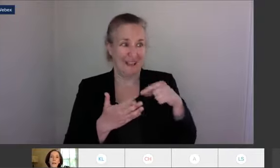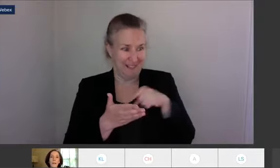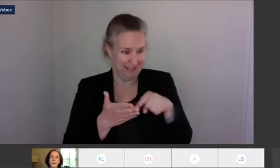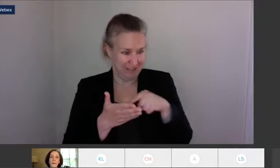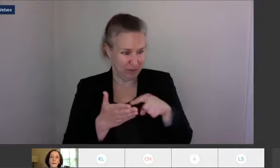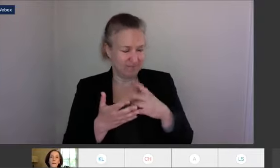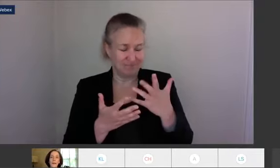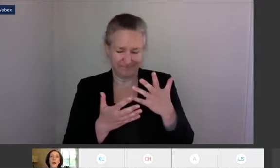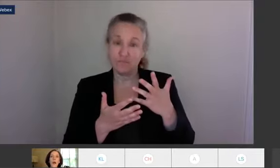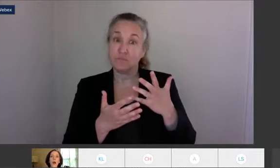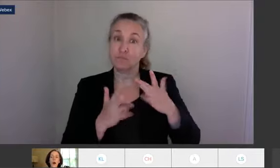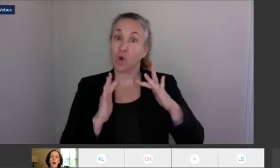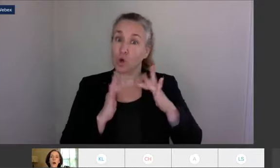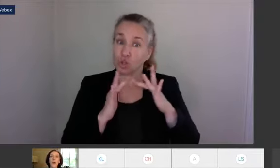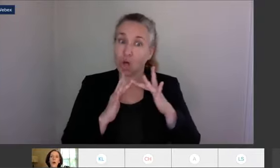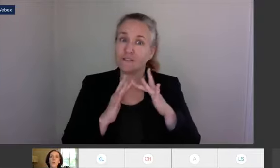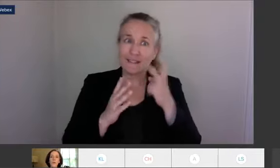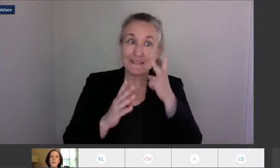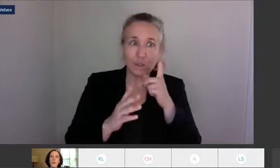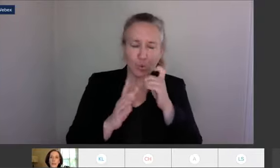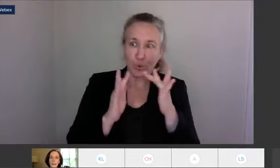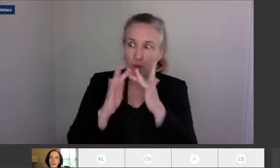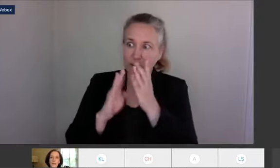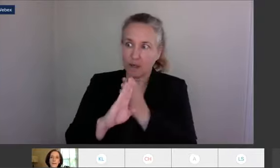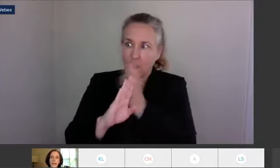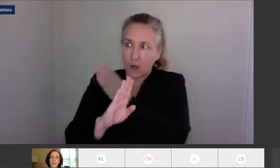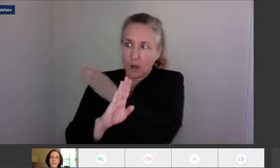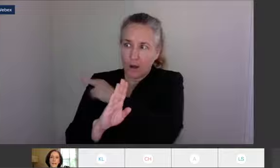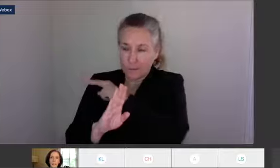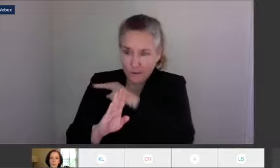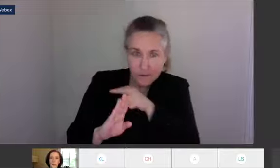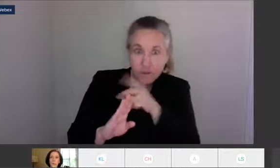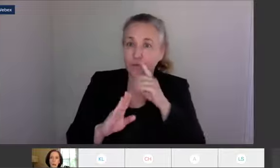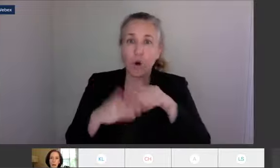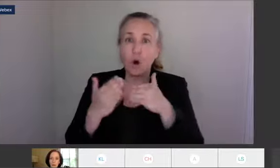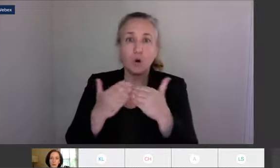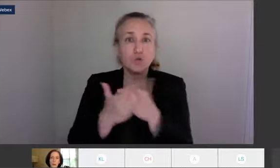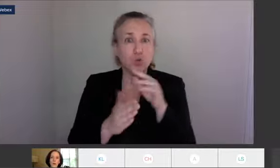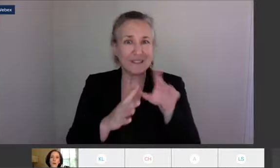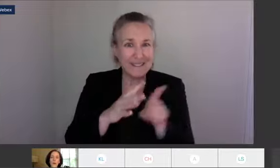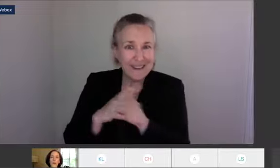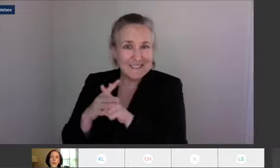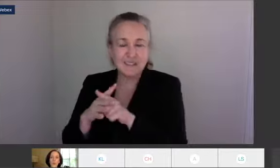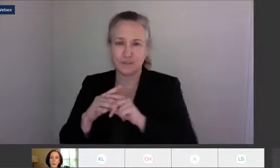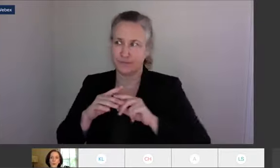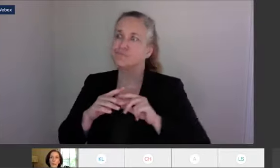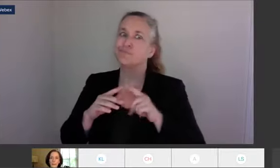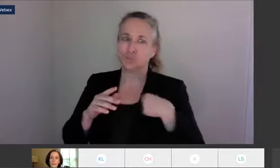contact tracing on all of our new cases and being able to monitor those new cases